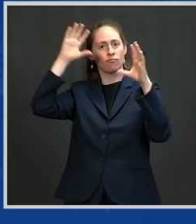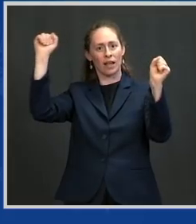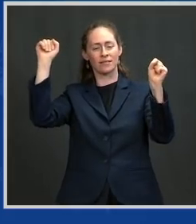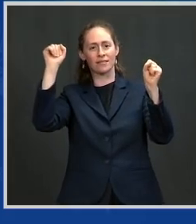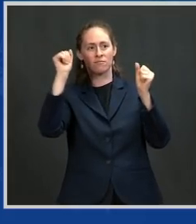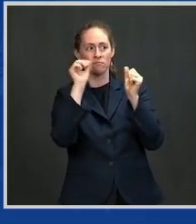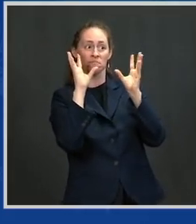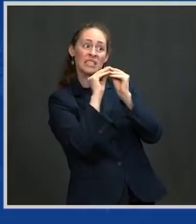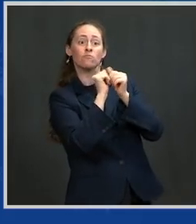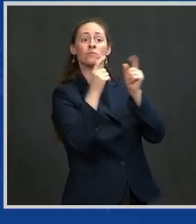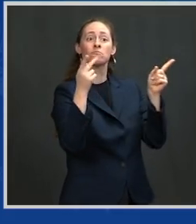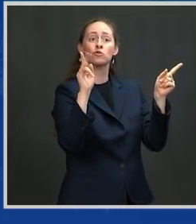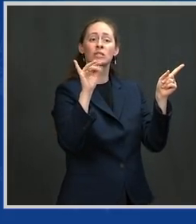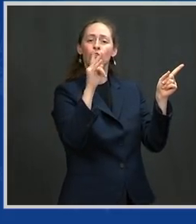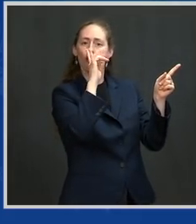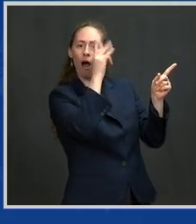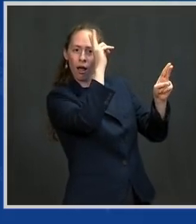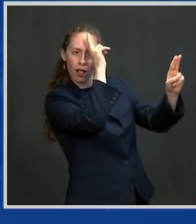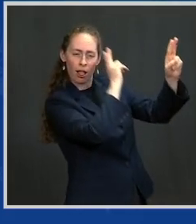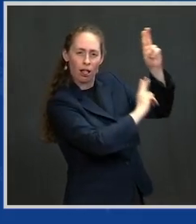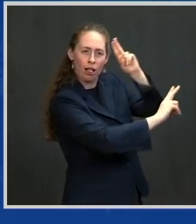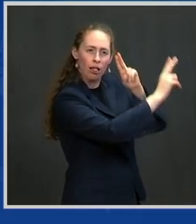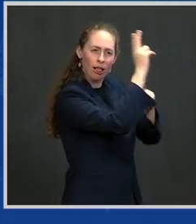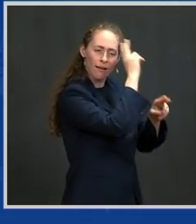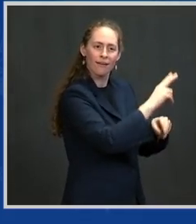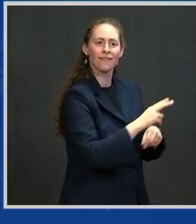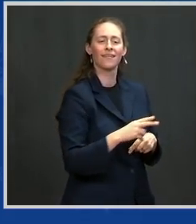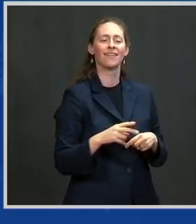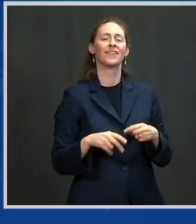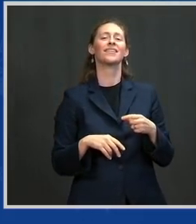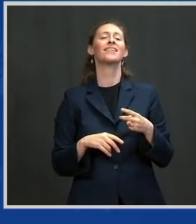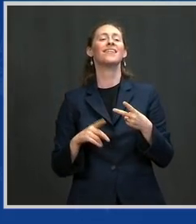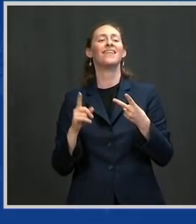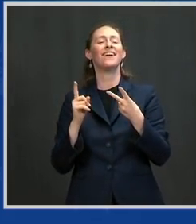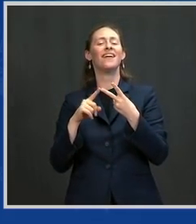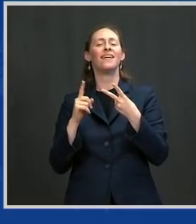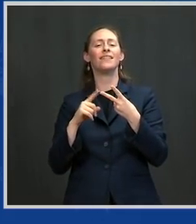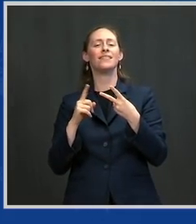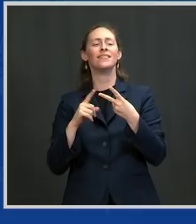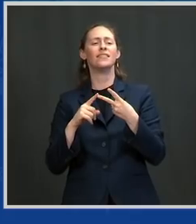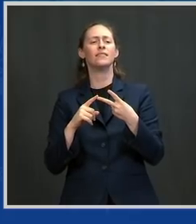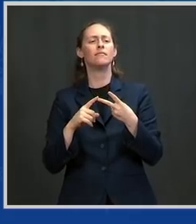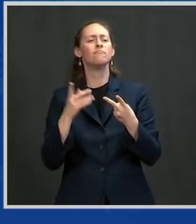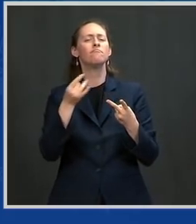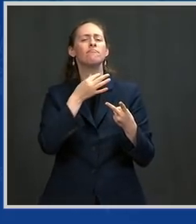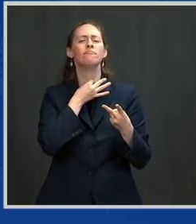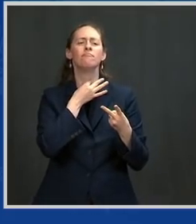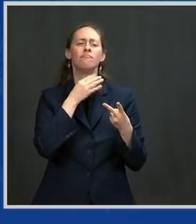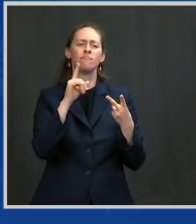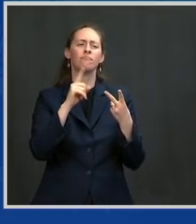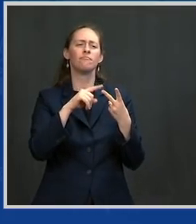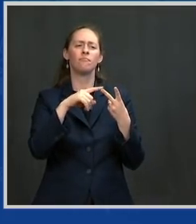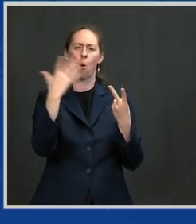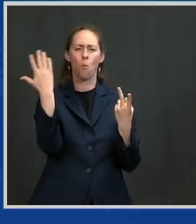The President: What's your second question? The Press: The section -- the second question is: What it will mean for the U.S.-Russia relationship